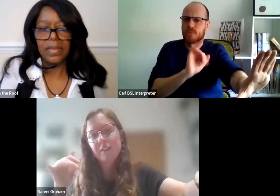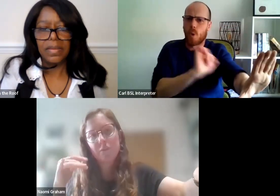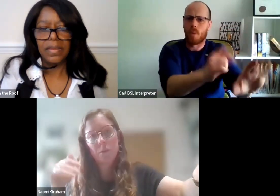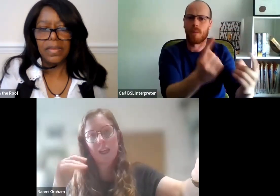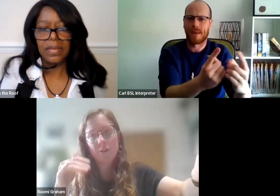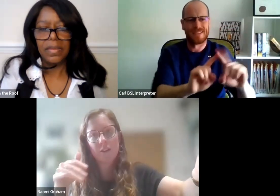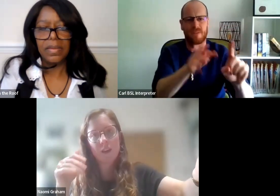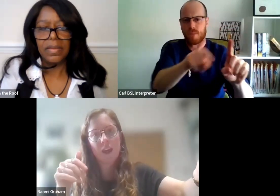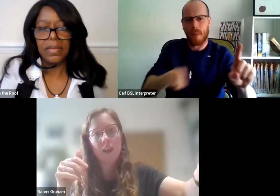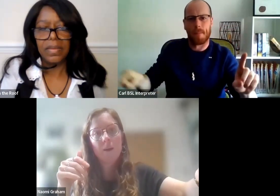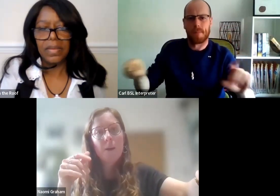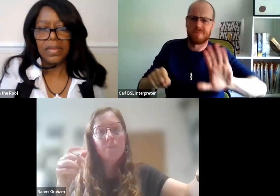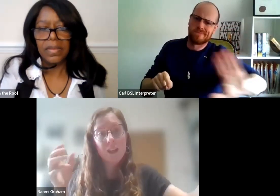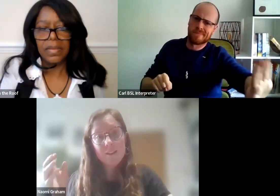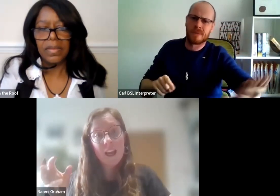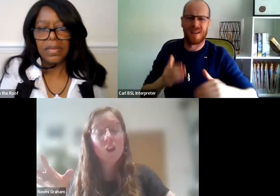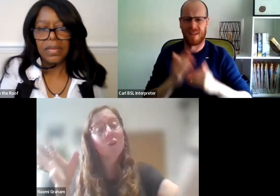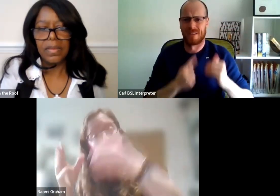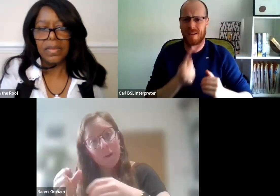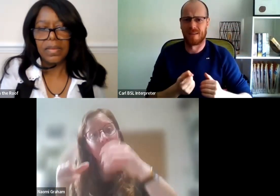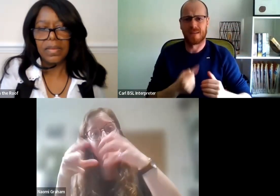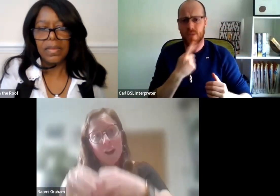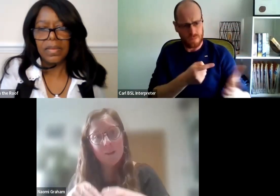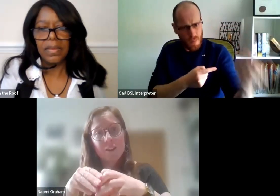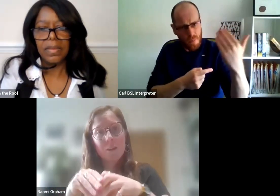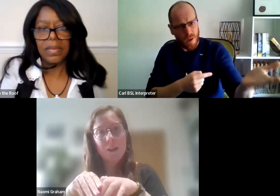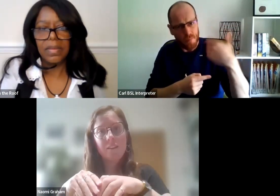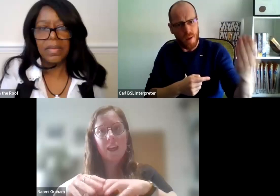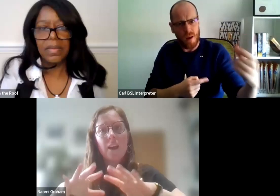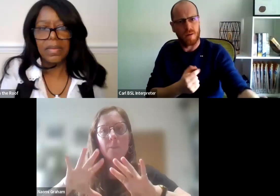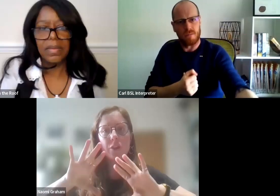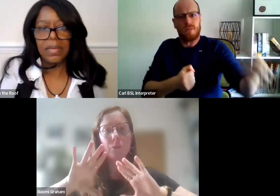to everybody else over here'. He's saying, 'no come on in, like come into the community'. So